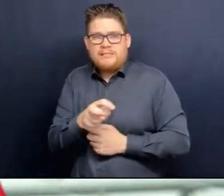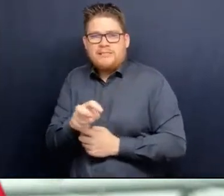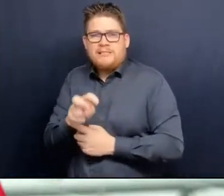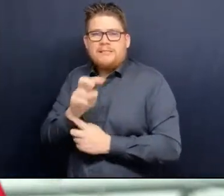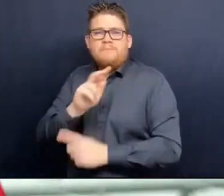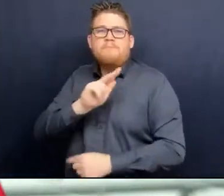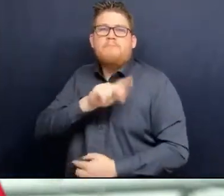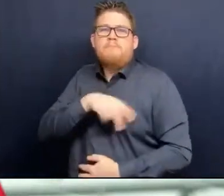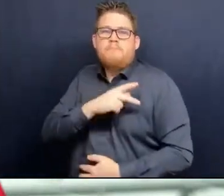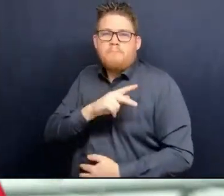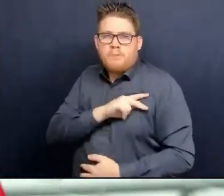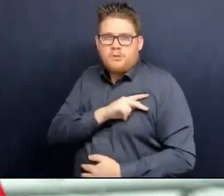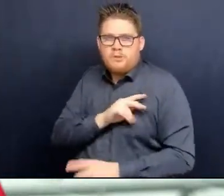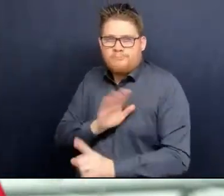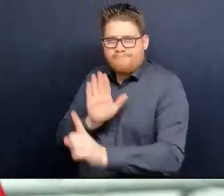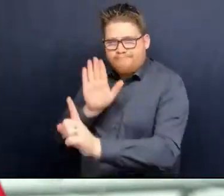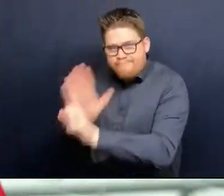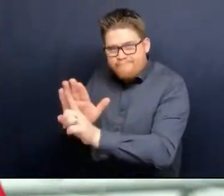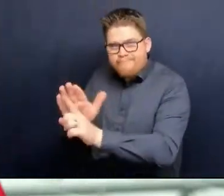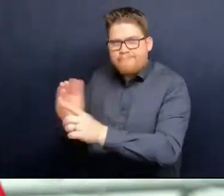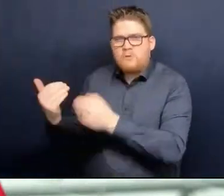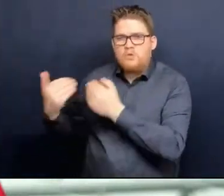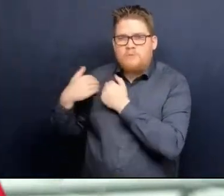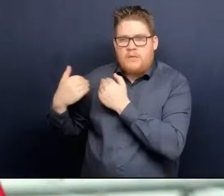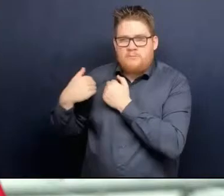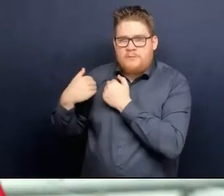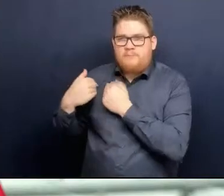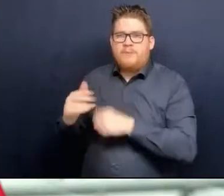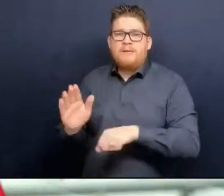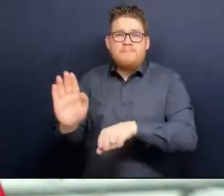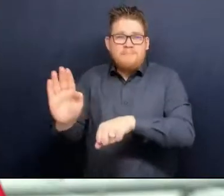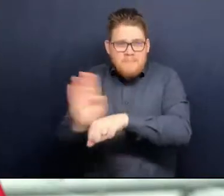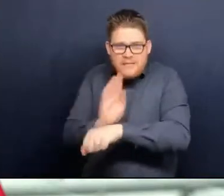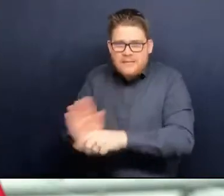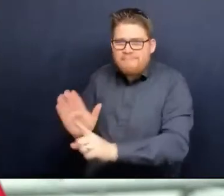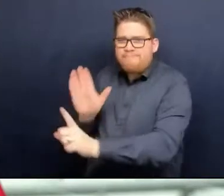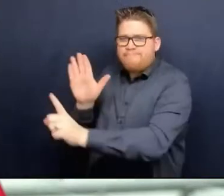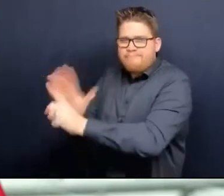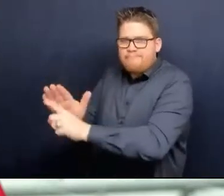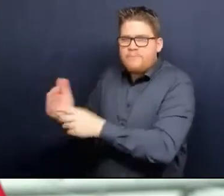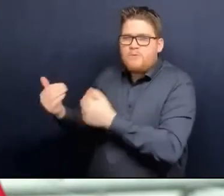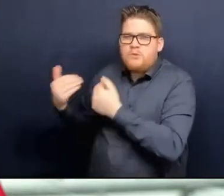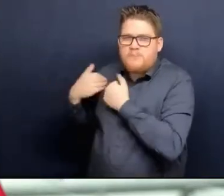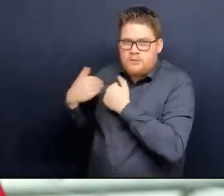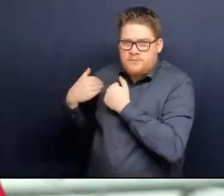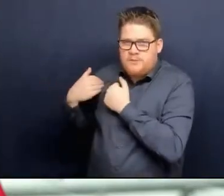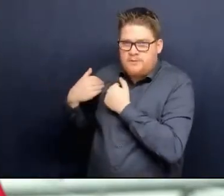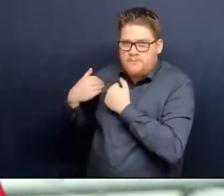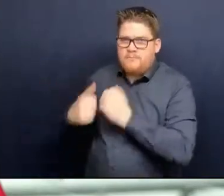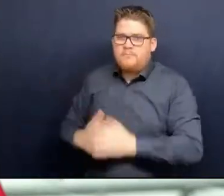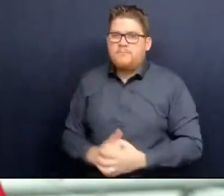people who live here who lived who work in those In those settings to make sure that